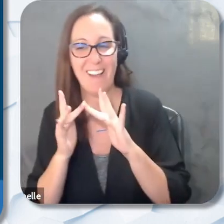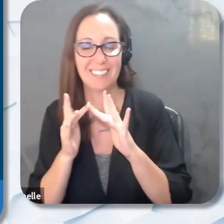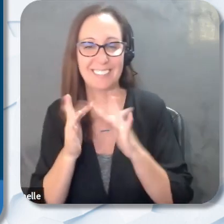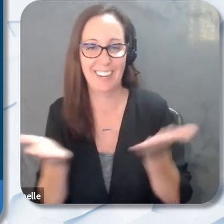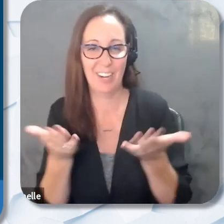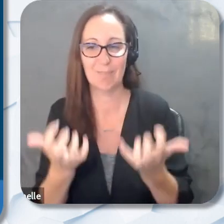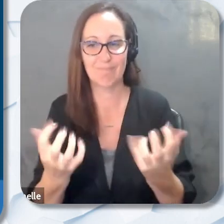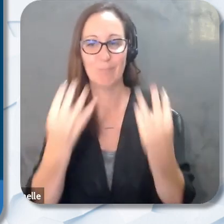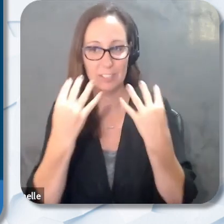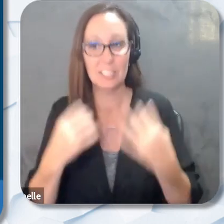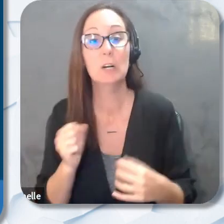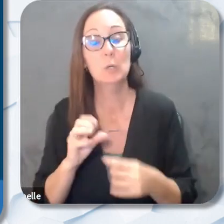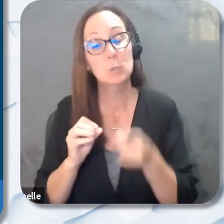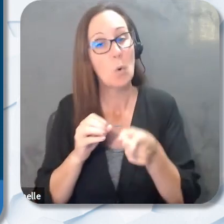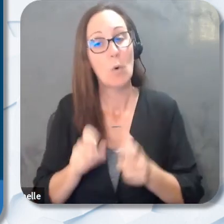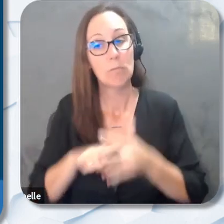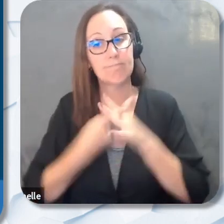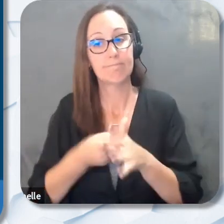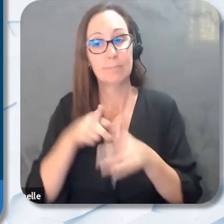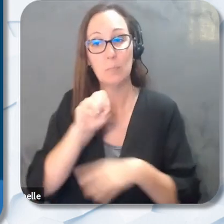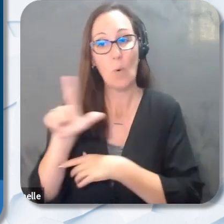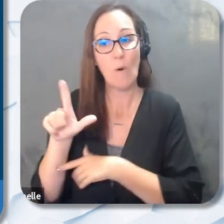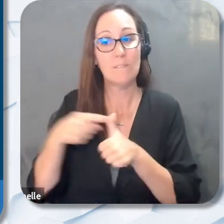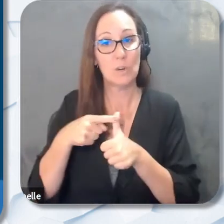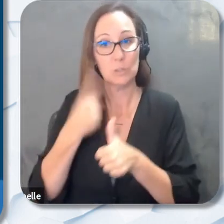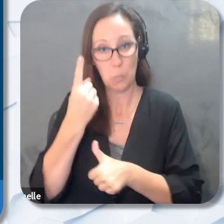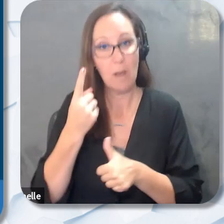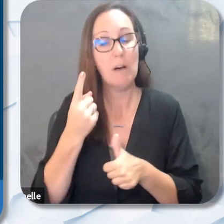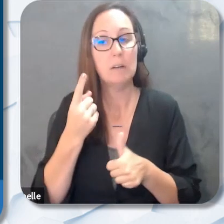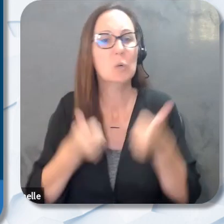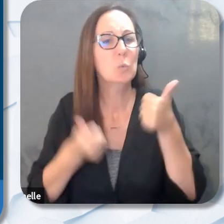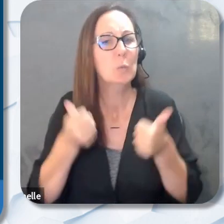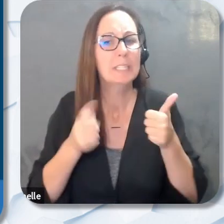launch our first poll, to find out what type of organization each of you work with or for.